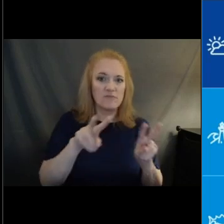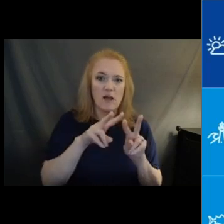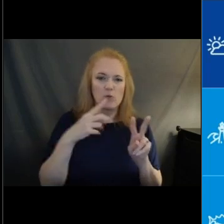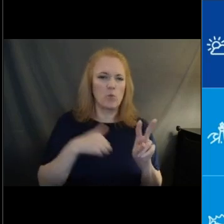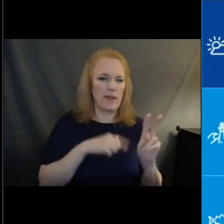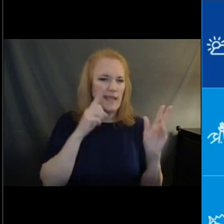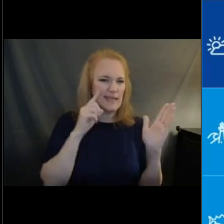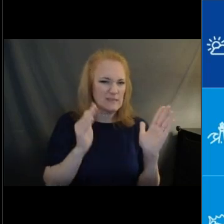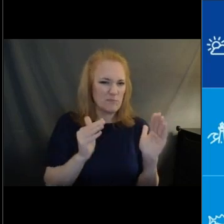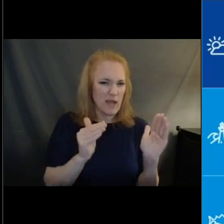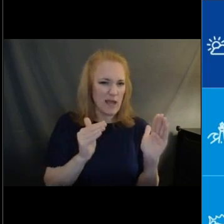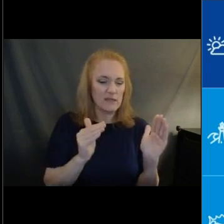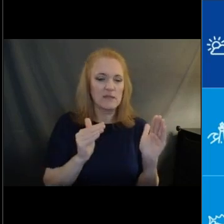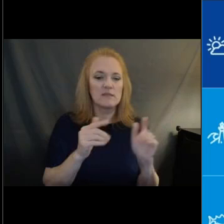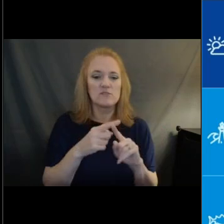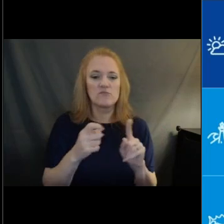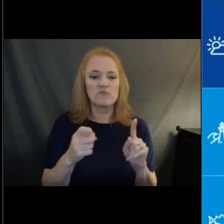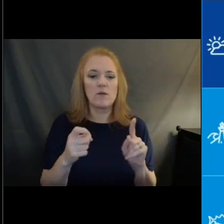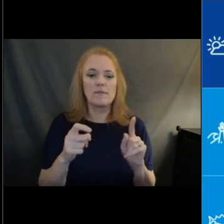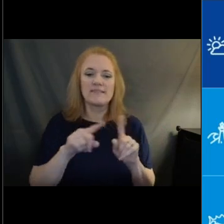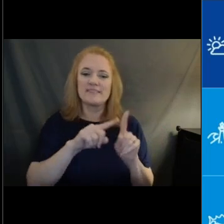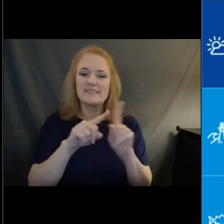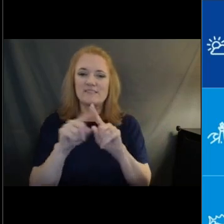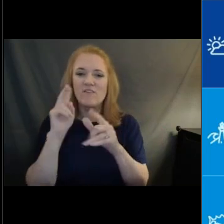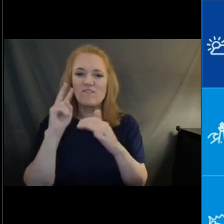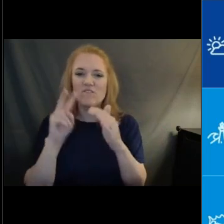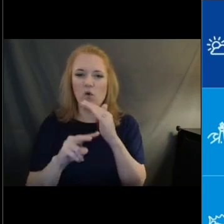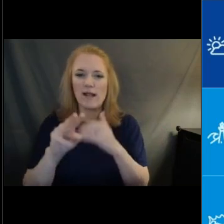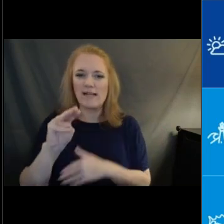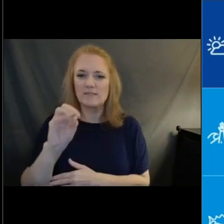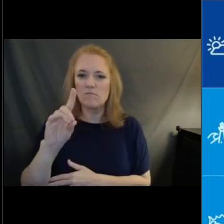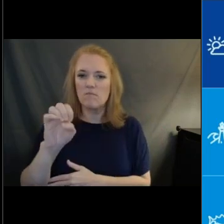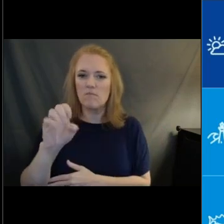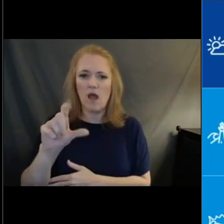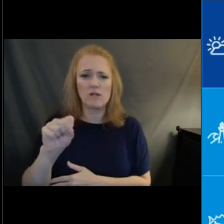are from ensemble forecast models, this is not just a single deterministic model. We're using